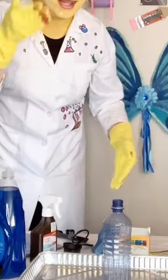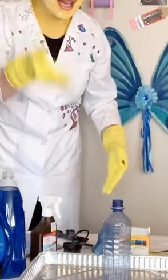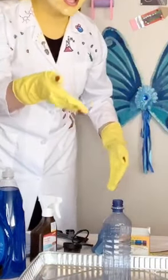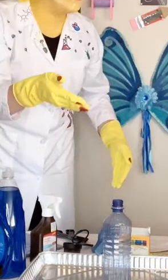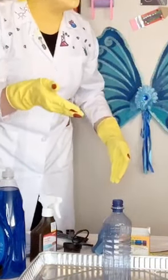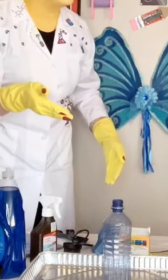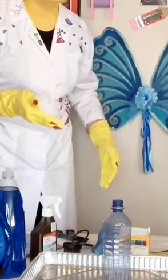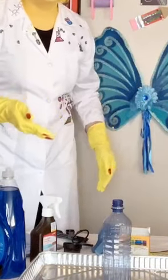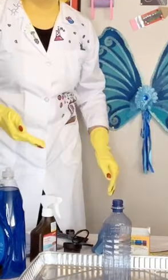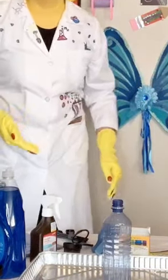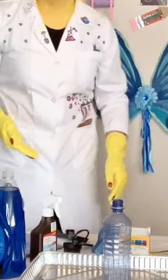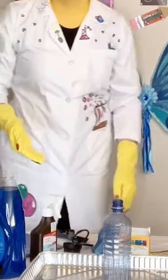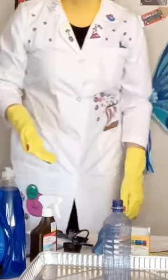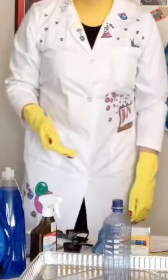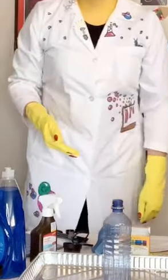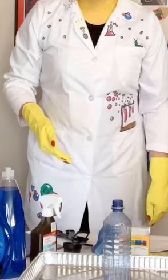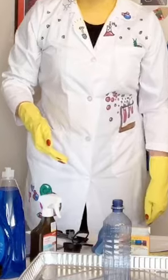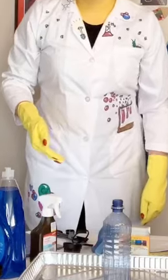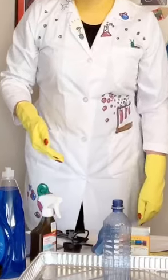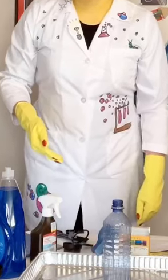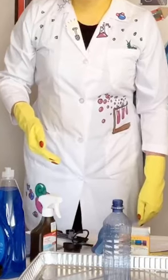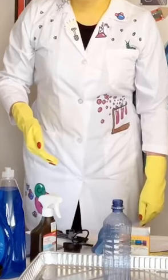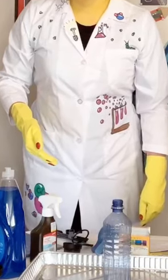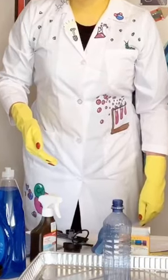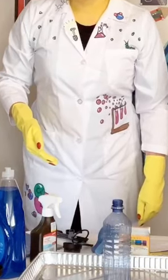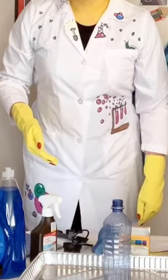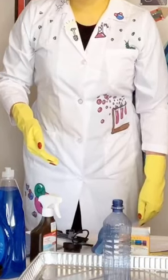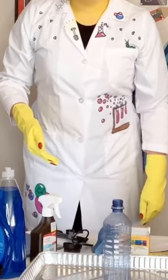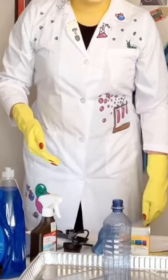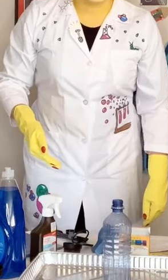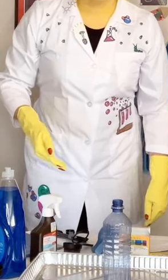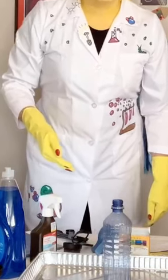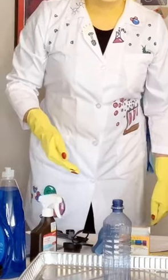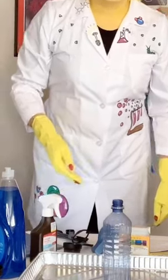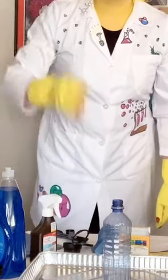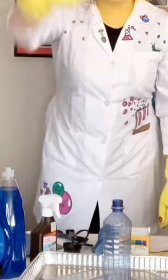that's the important part. Okay, we're finding out. Hi,